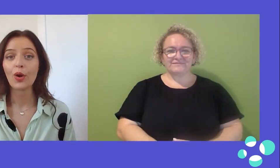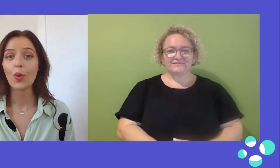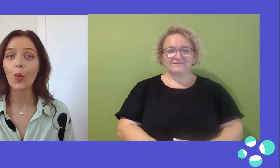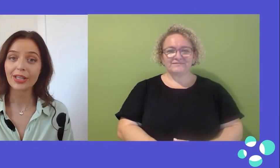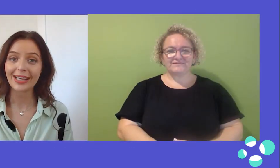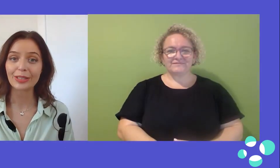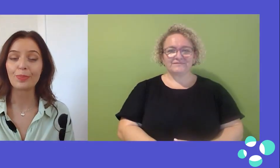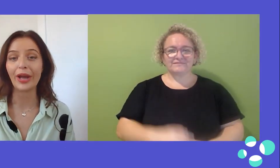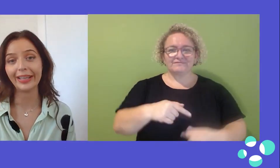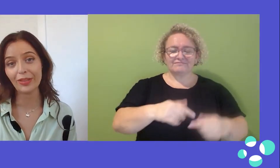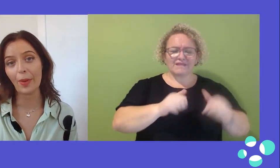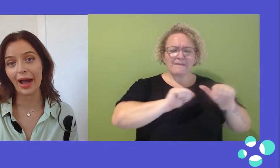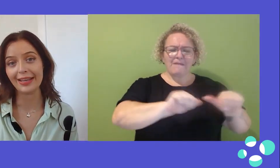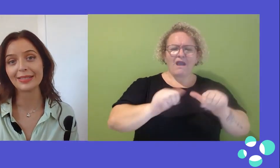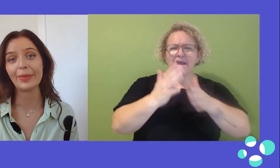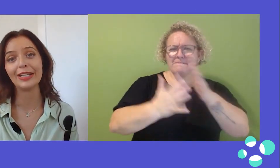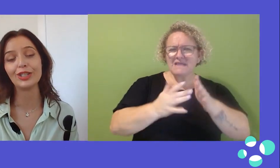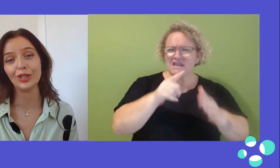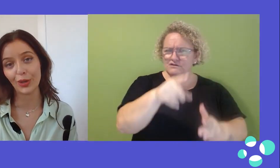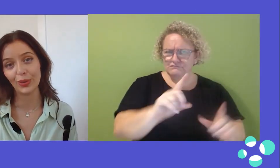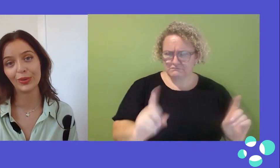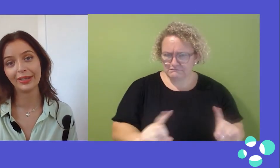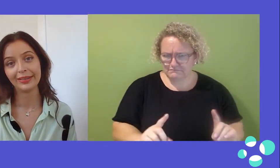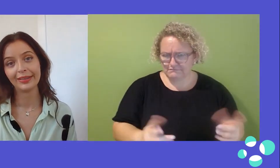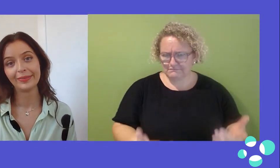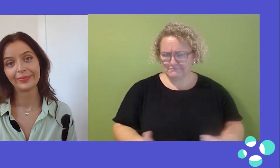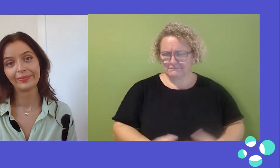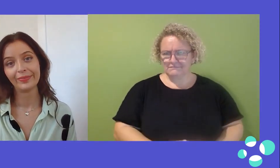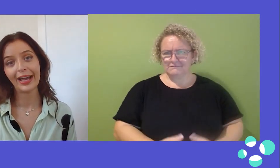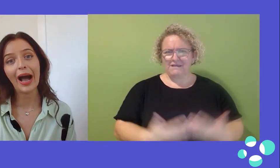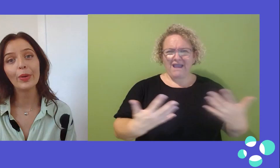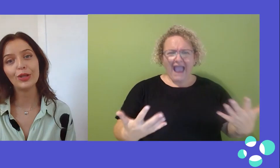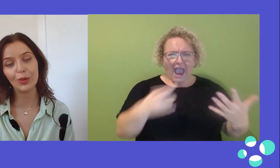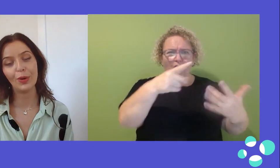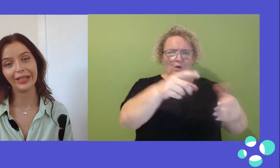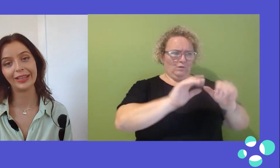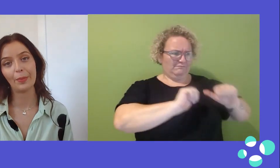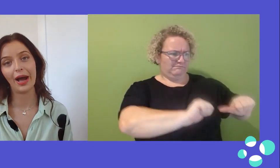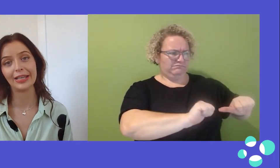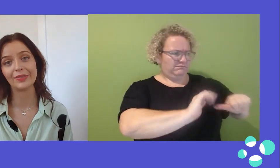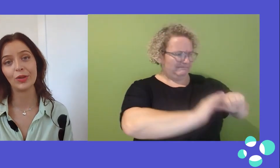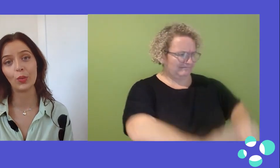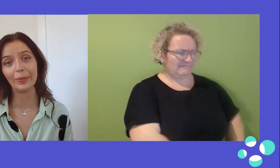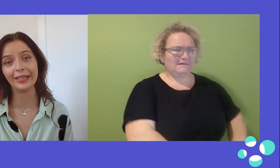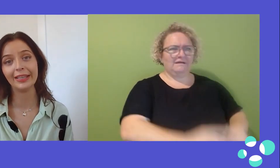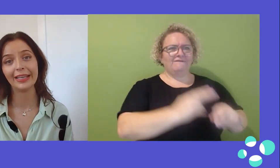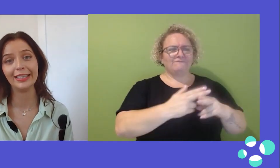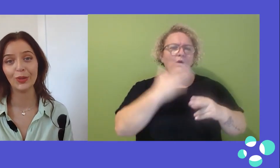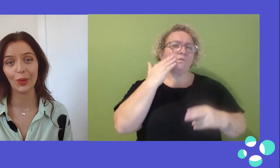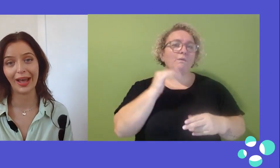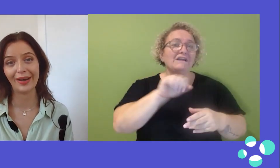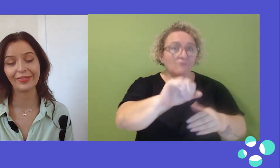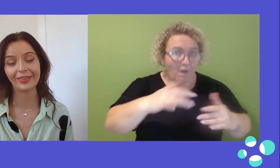What does breaking the bias mean to you? How are you breaking the bias for the women in your life?